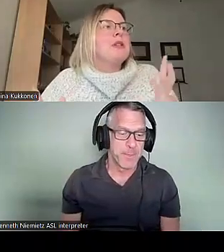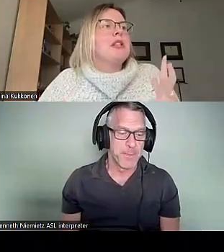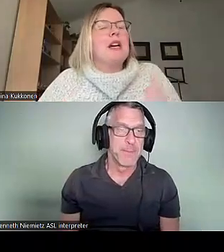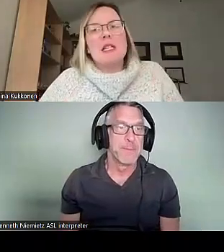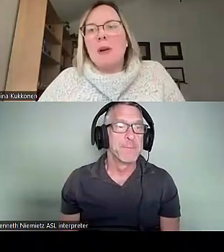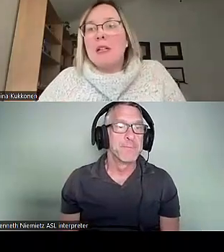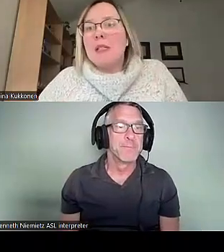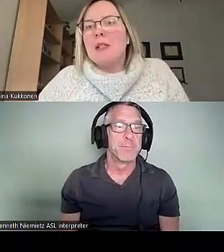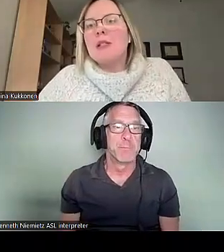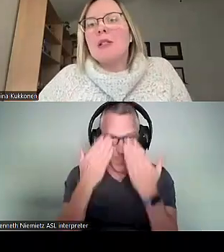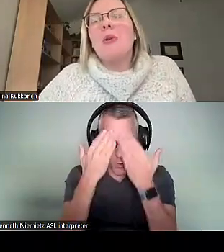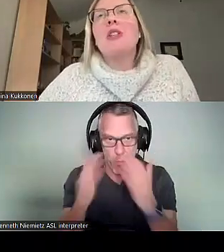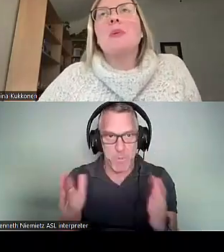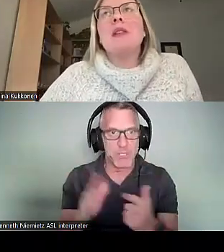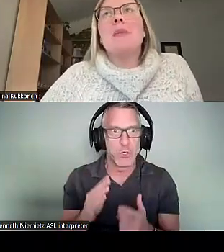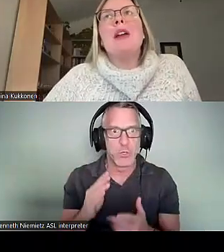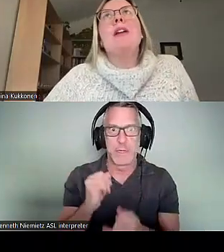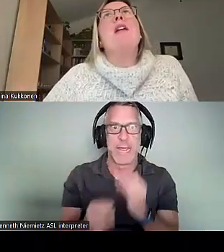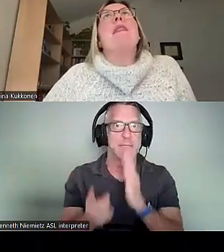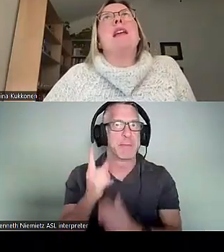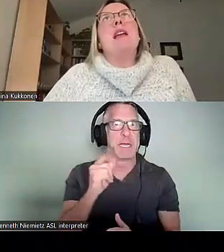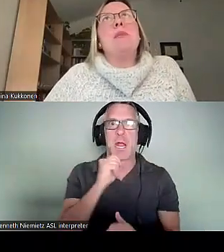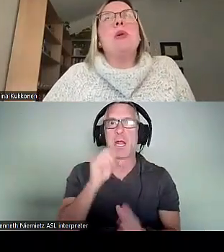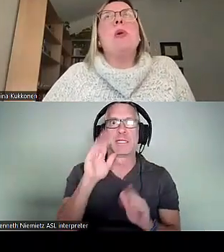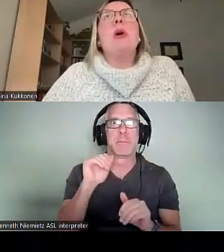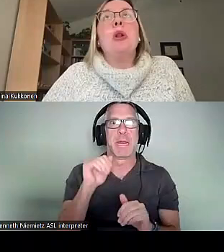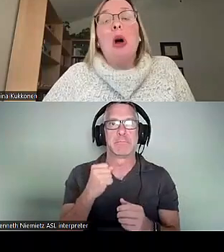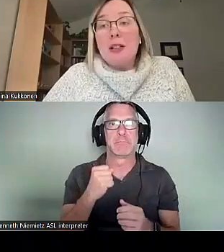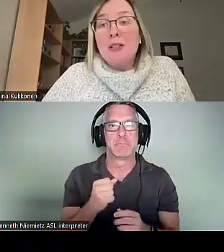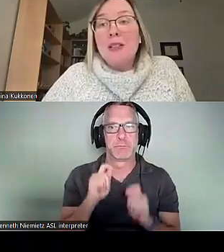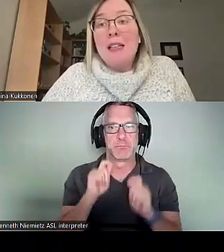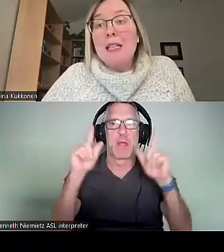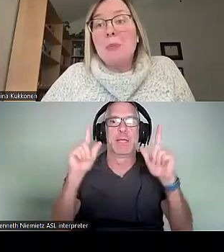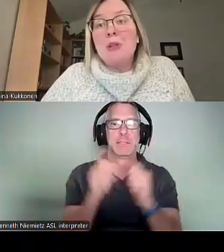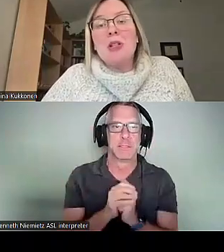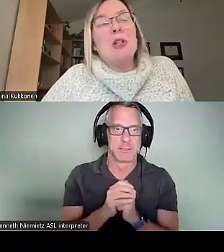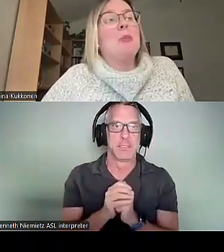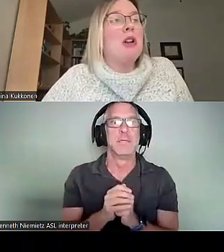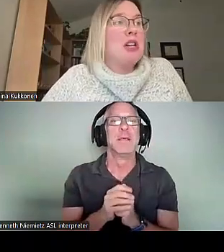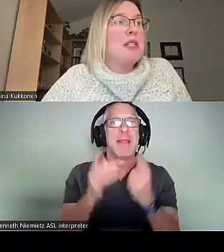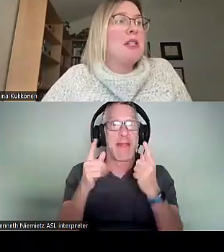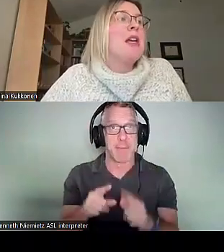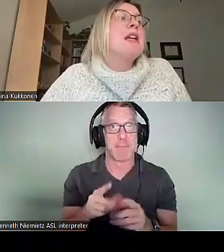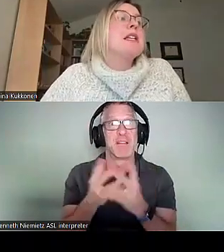to the unexpected. So this was something that came through a lot in this particular project.